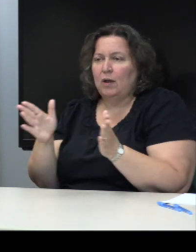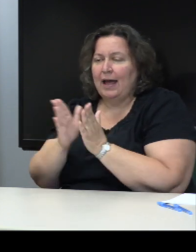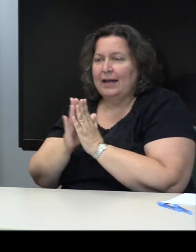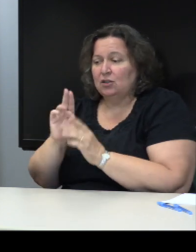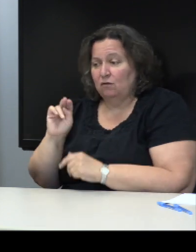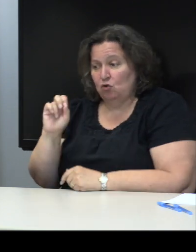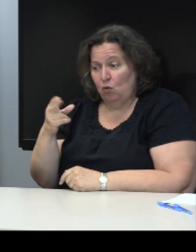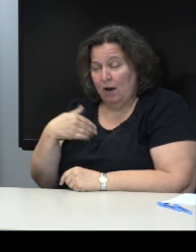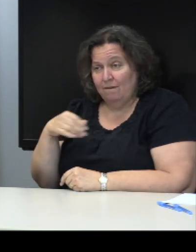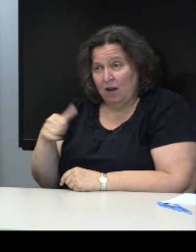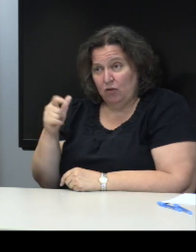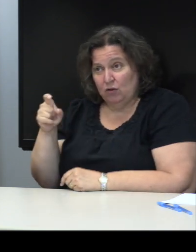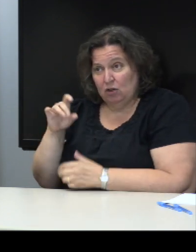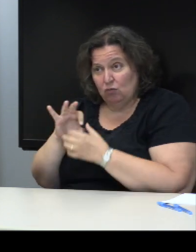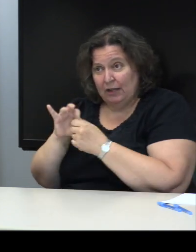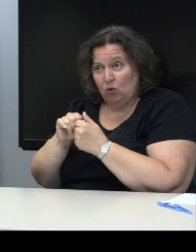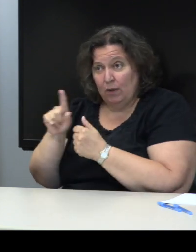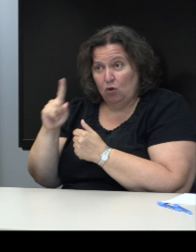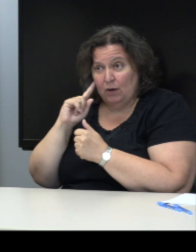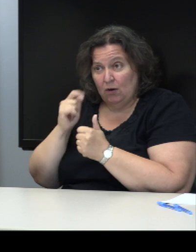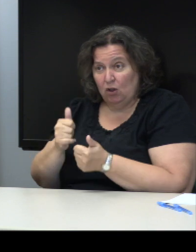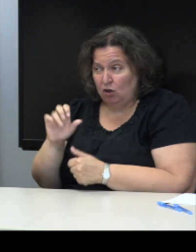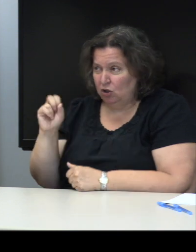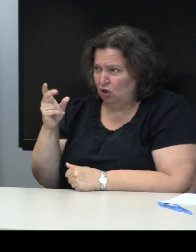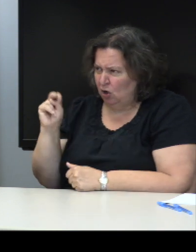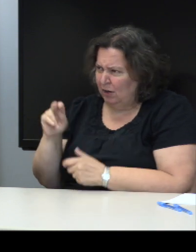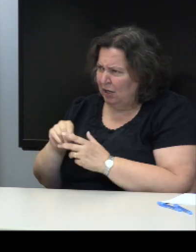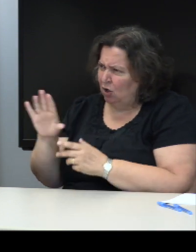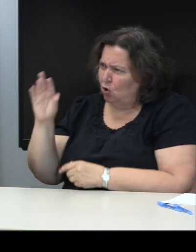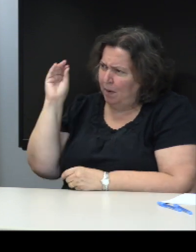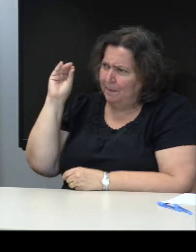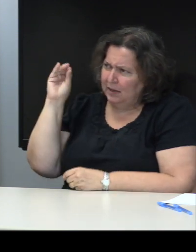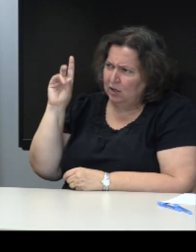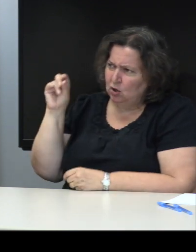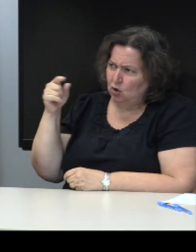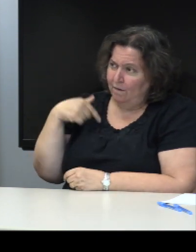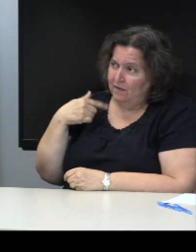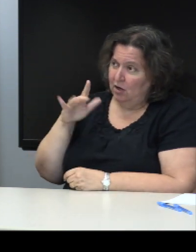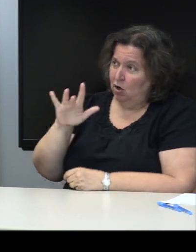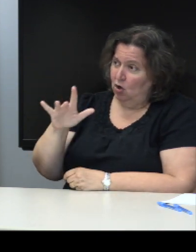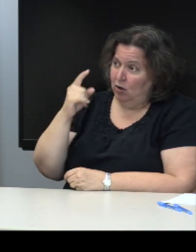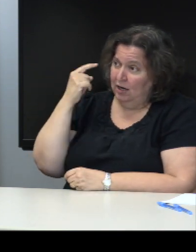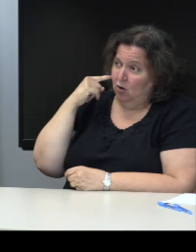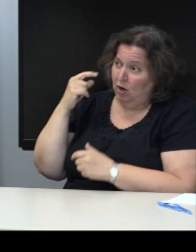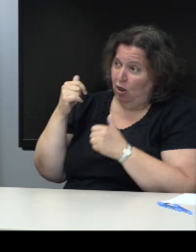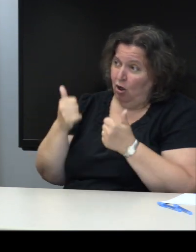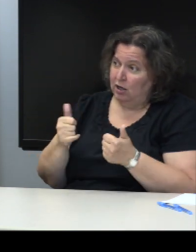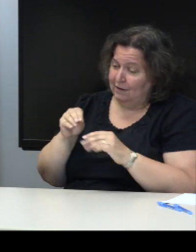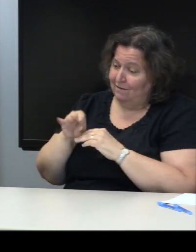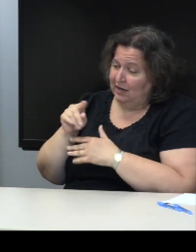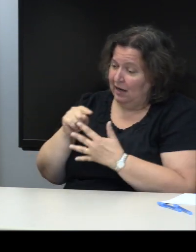related to her hearing loss. Sheridan, in your opinion, do you feel that her hearing loss affects any of these areas?